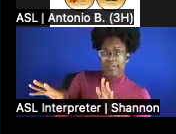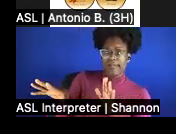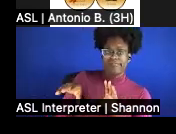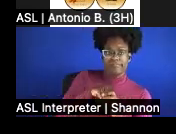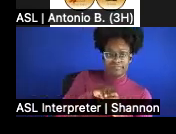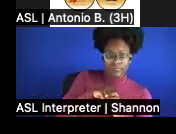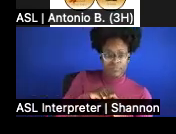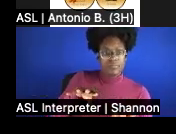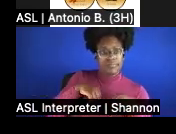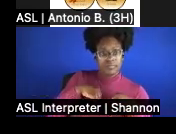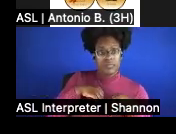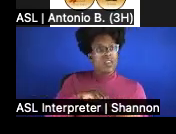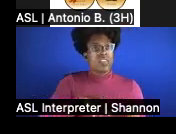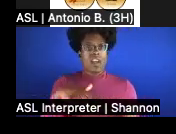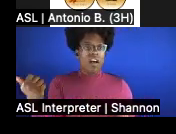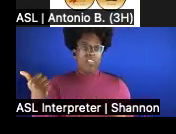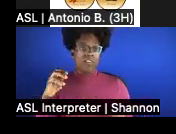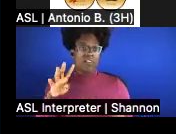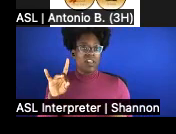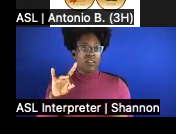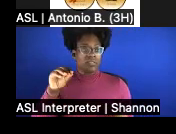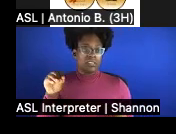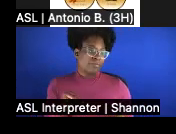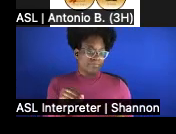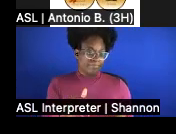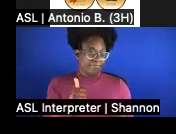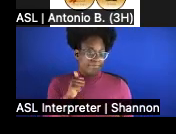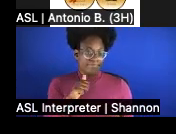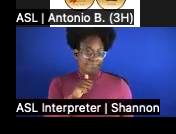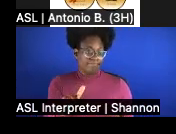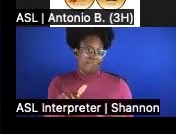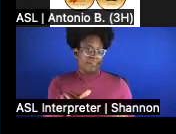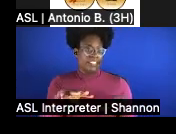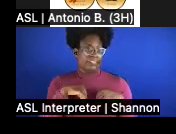Consultants and cross-trained teachers--who are, again, trained in writing center pedagogy--they